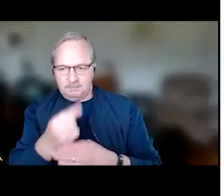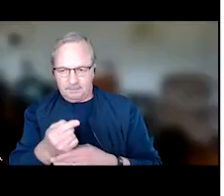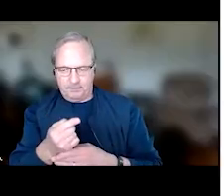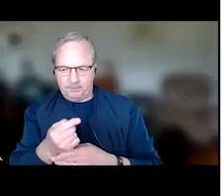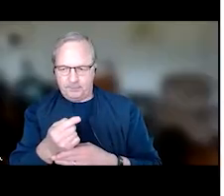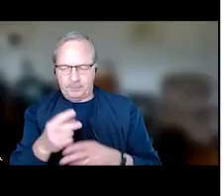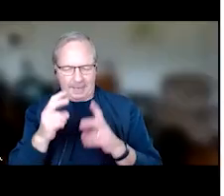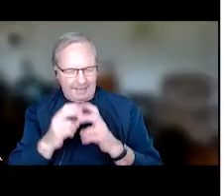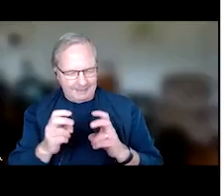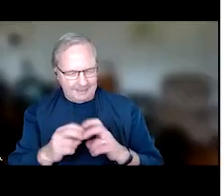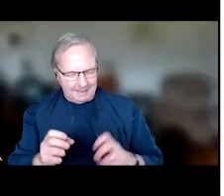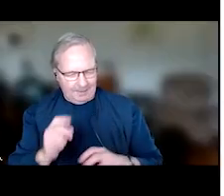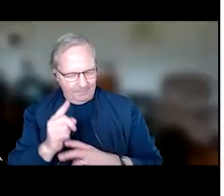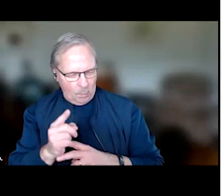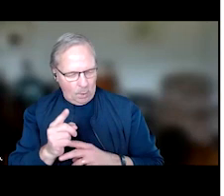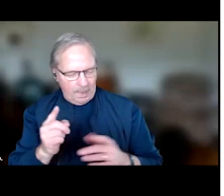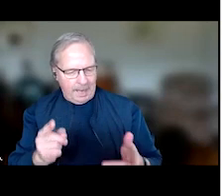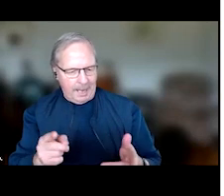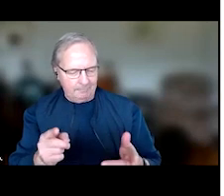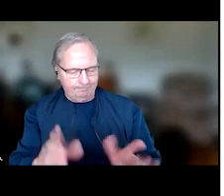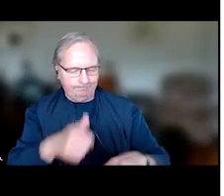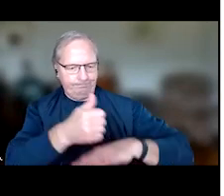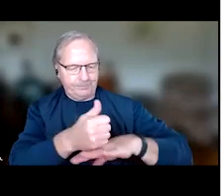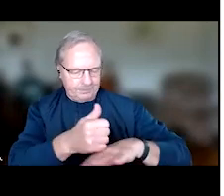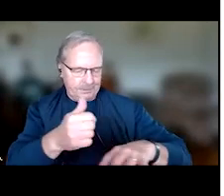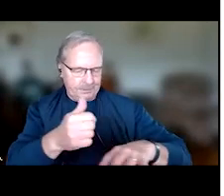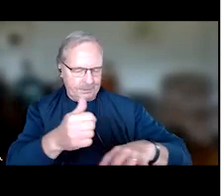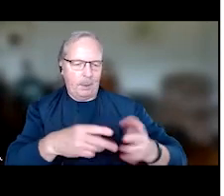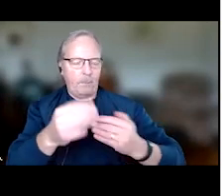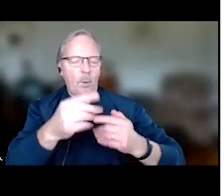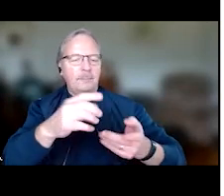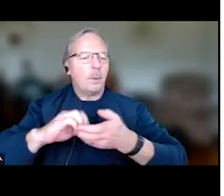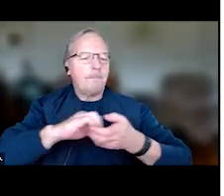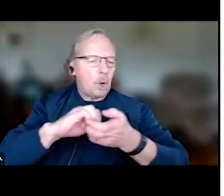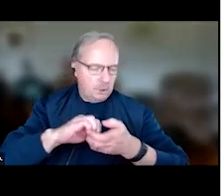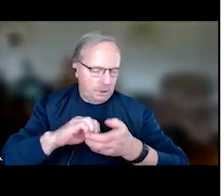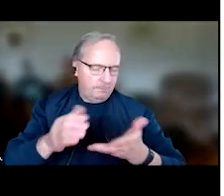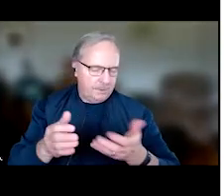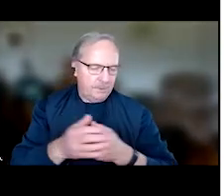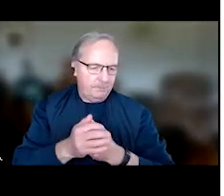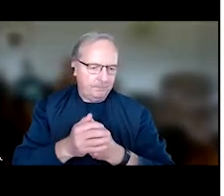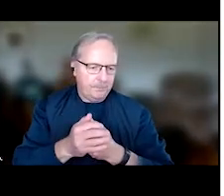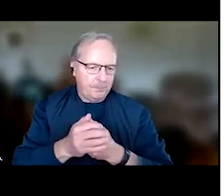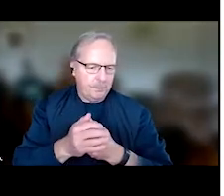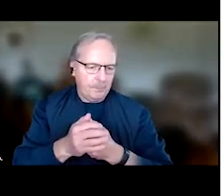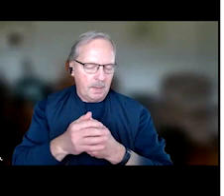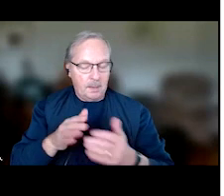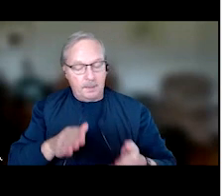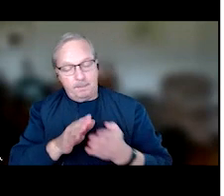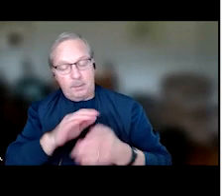and implementing programs or partnerships to meet the whole person needs of people in your community,